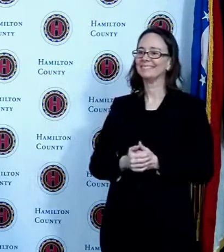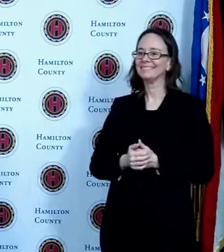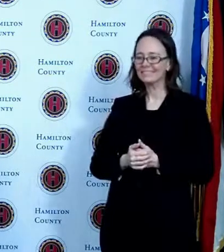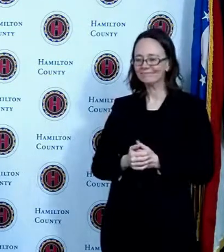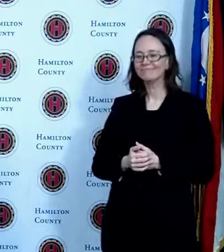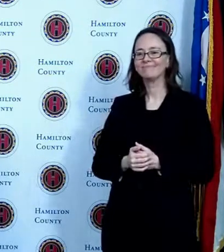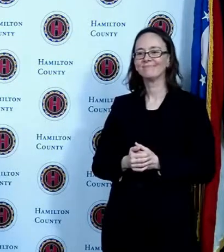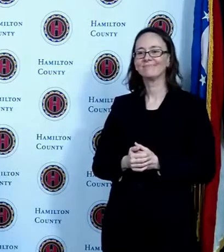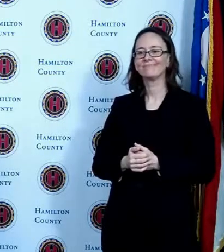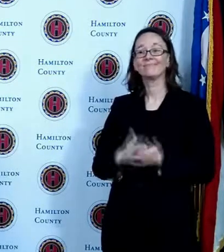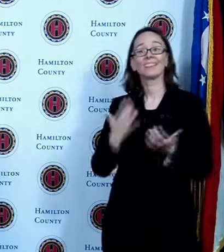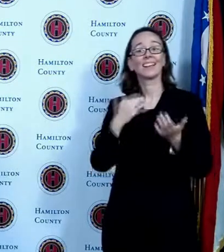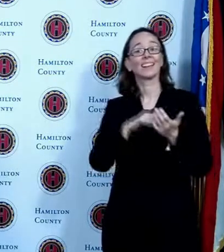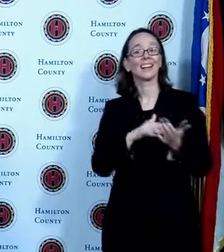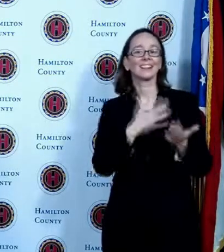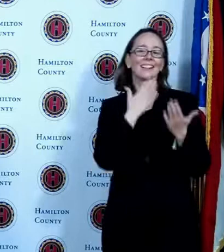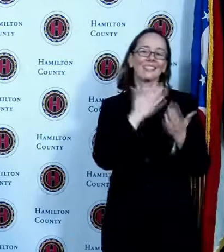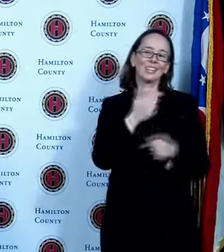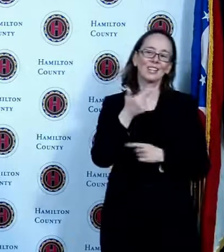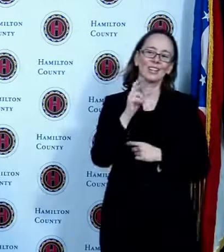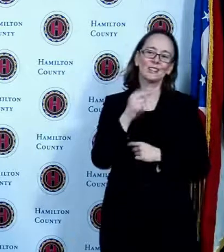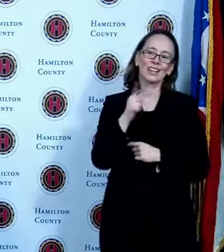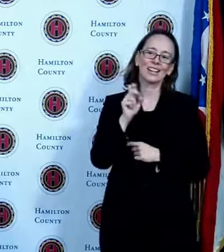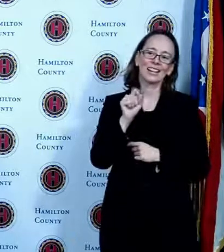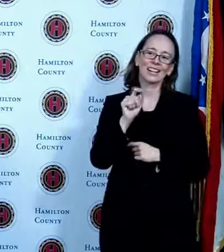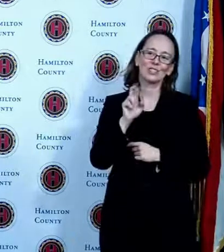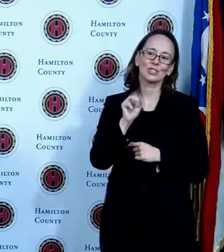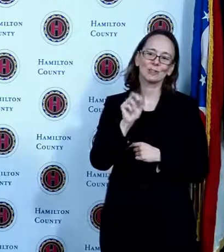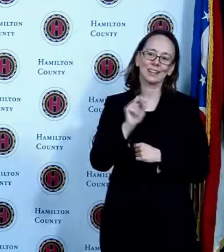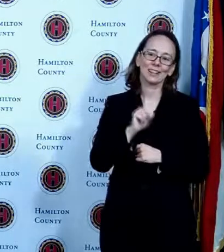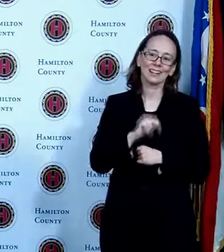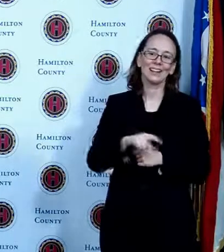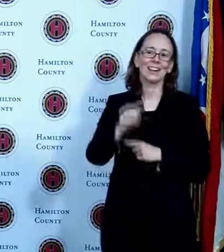thanks to Greg Kesterman and Tom Synan for being here this morning it's been a